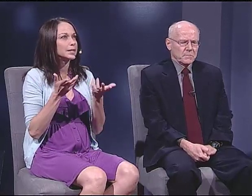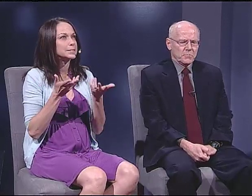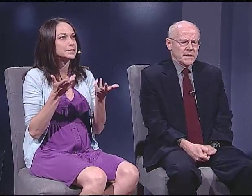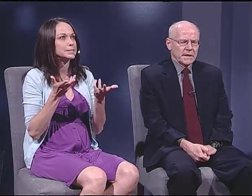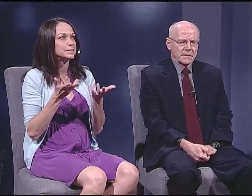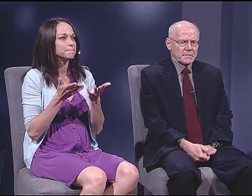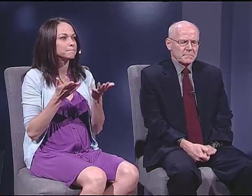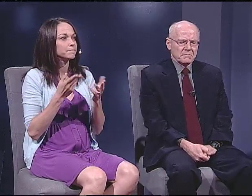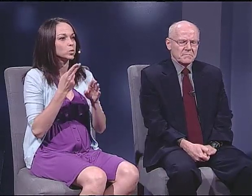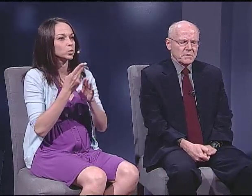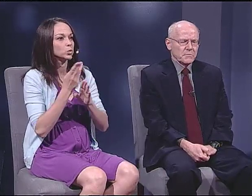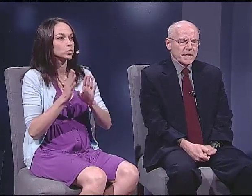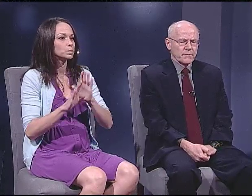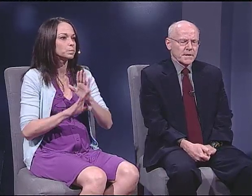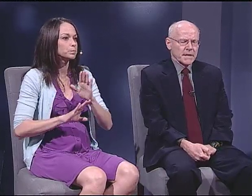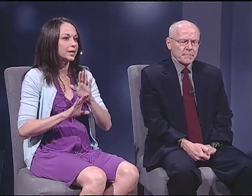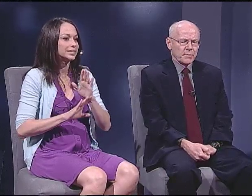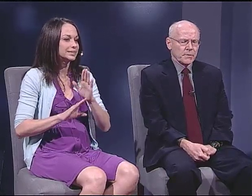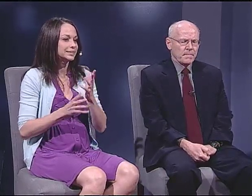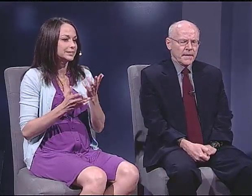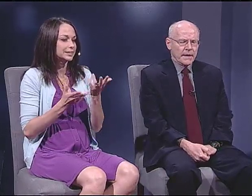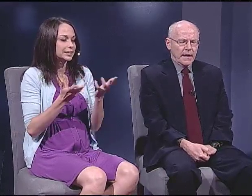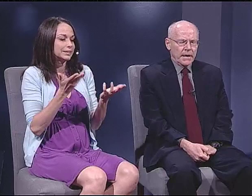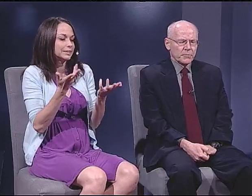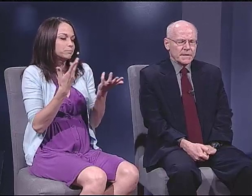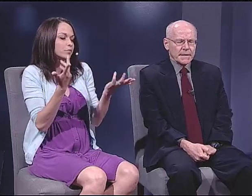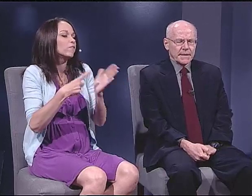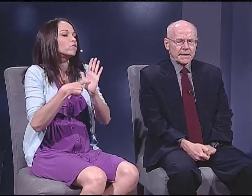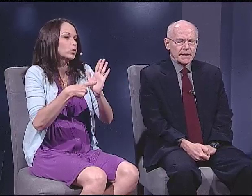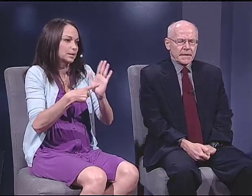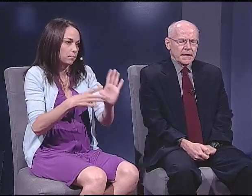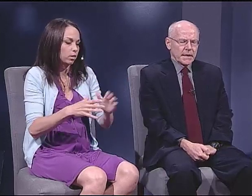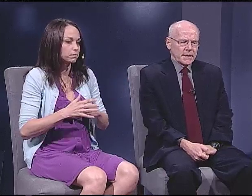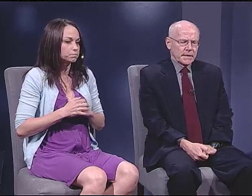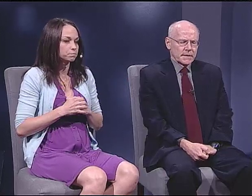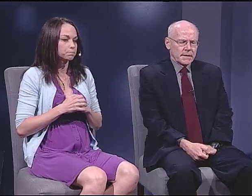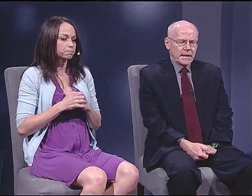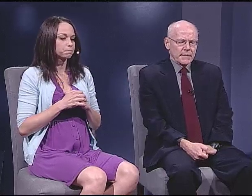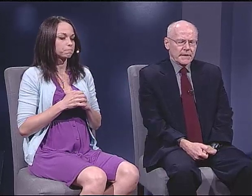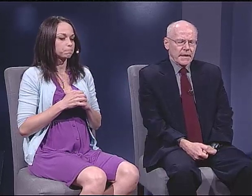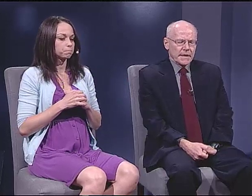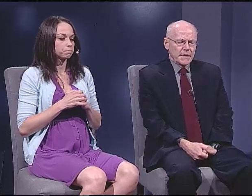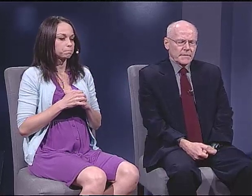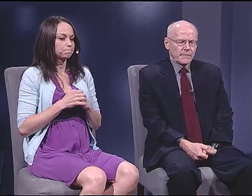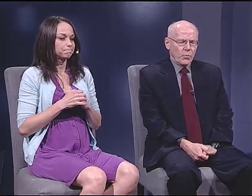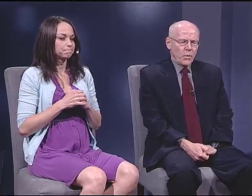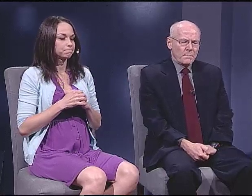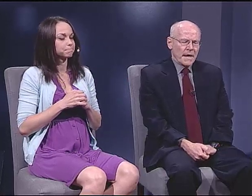which we can do things. For example, I wouldn't say that the idea of one man,